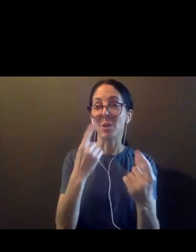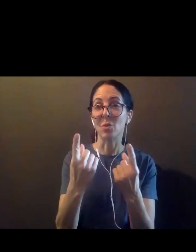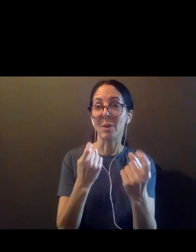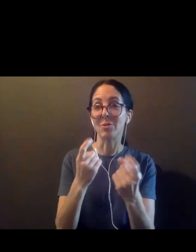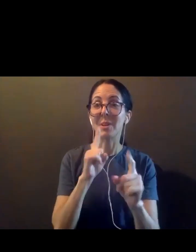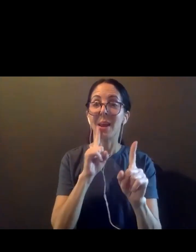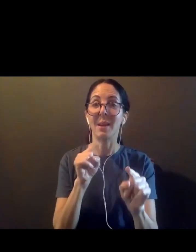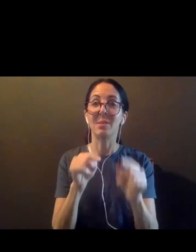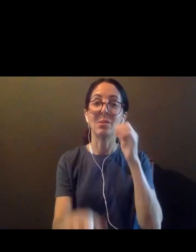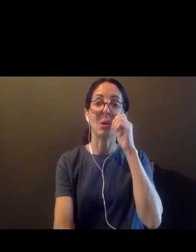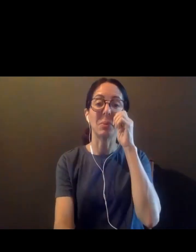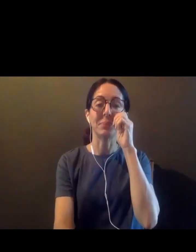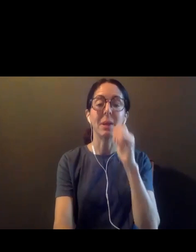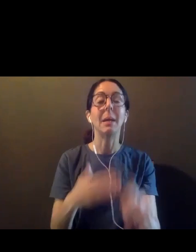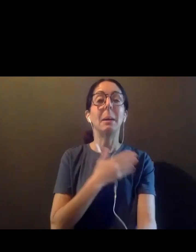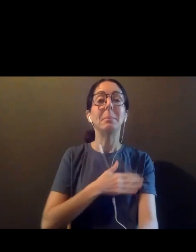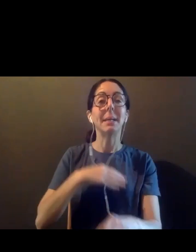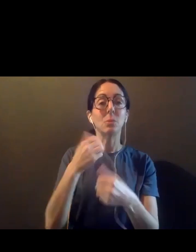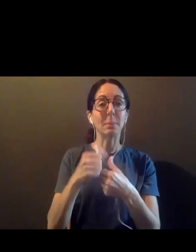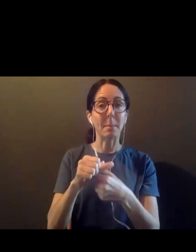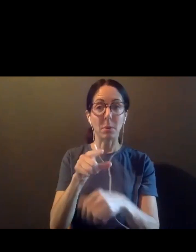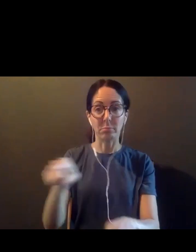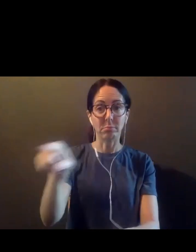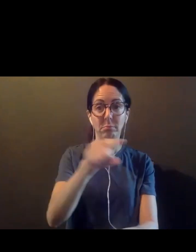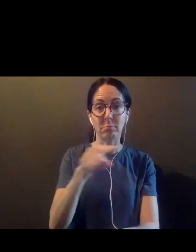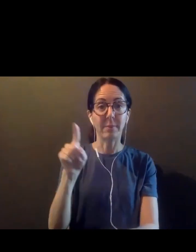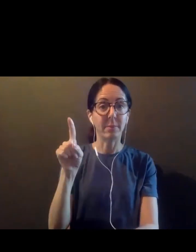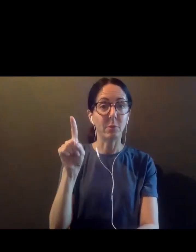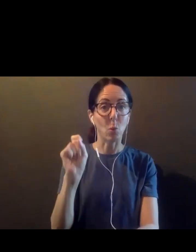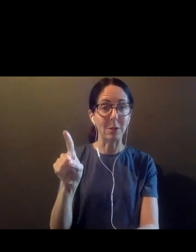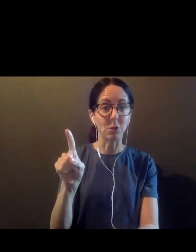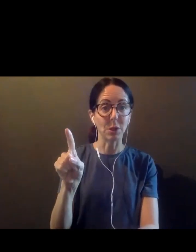I will just remind the audience that if you have a question to ask you can raise your